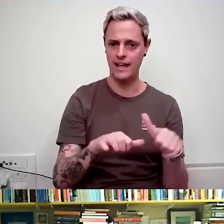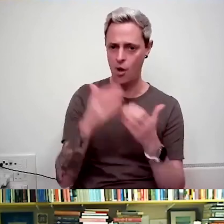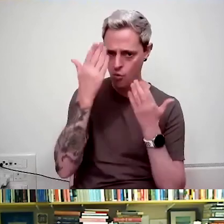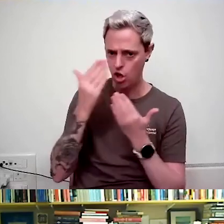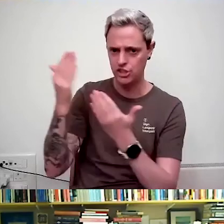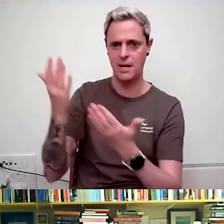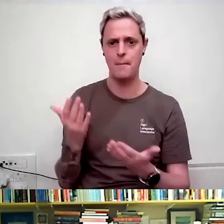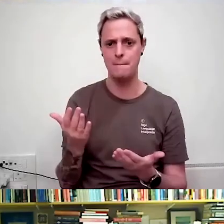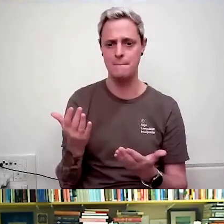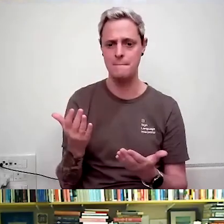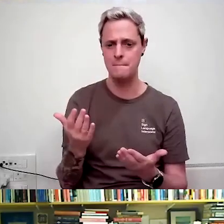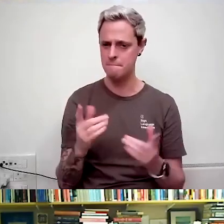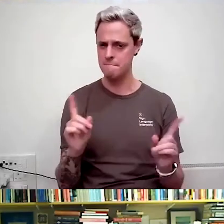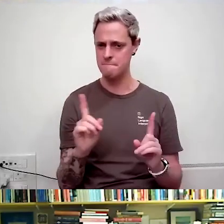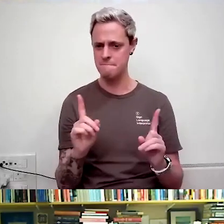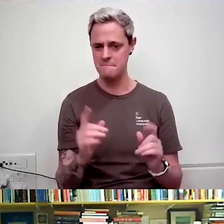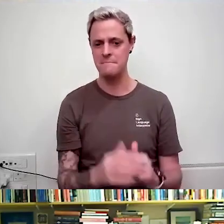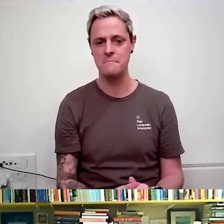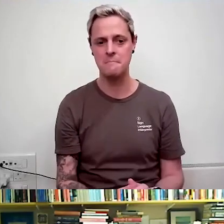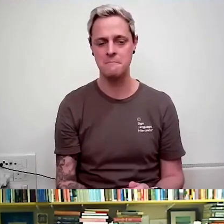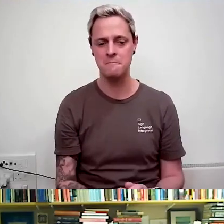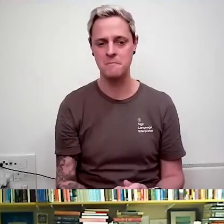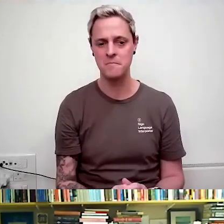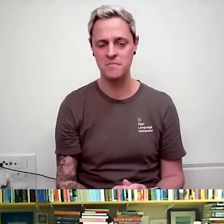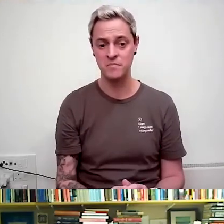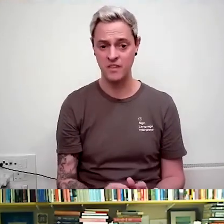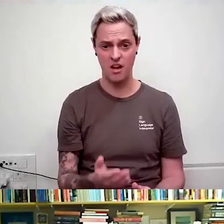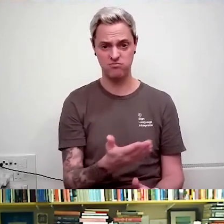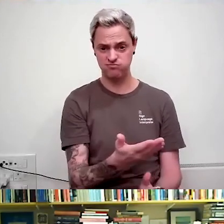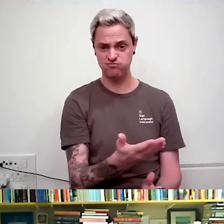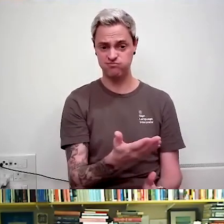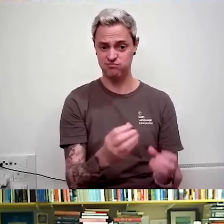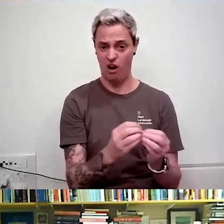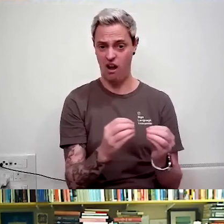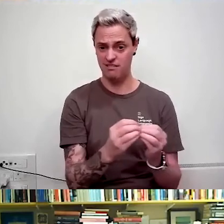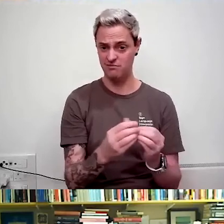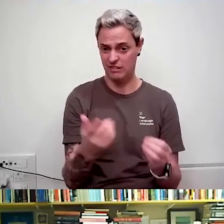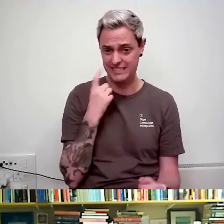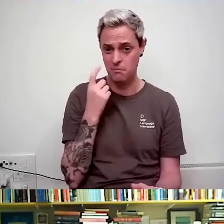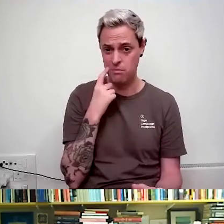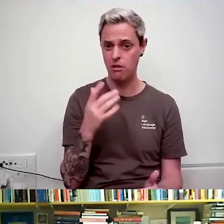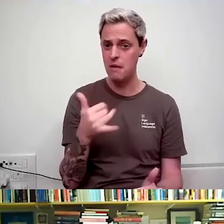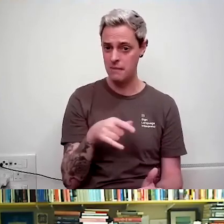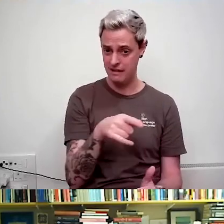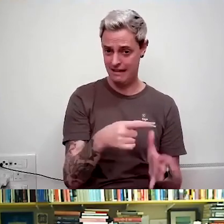[BRIAN] Yeah I mean it's actually pretty simple that I think there are times when, for instance, Adam would,